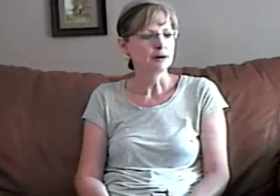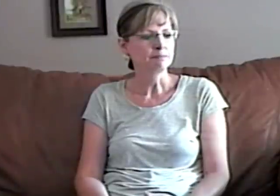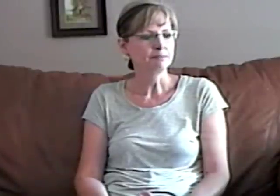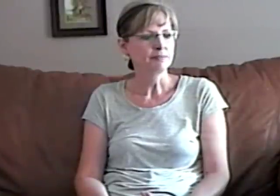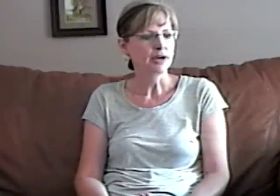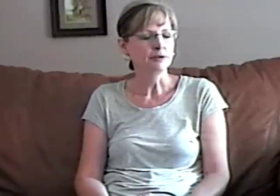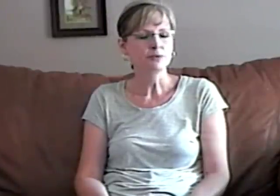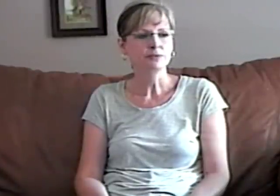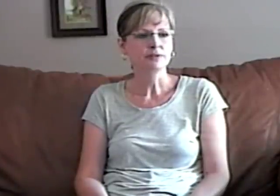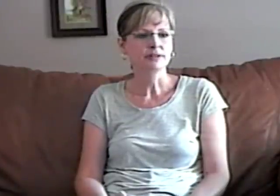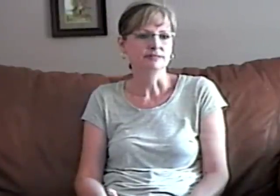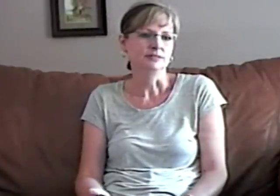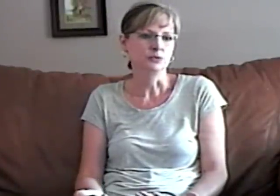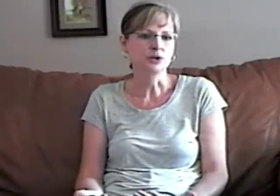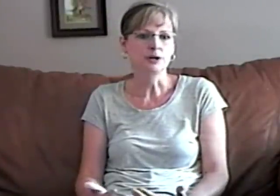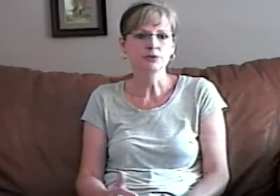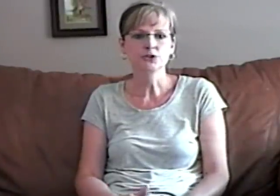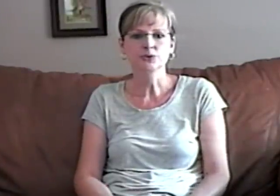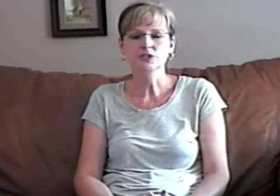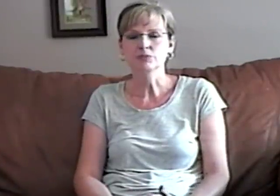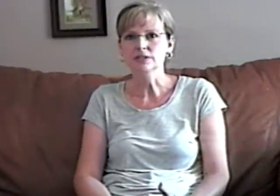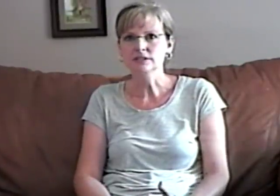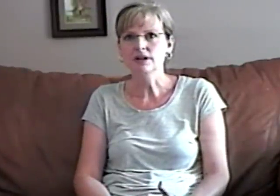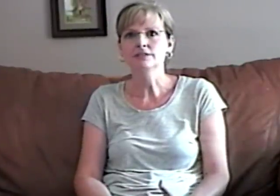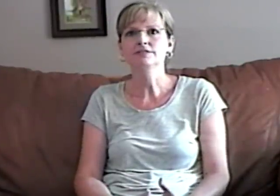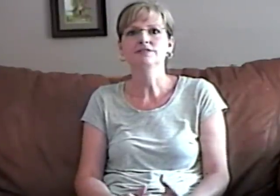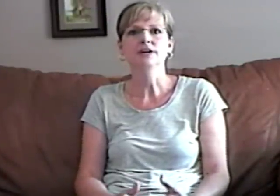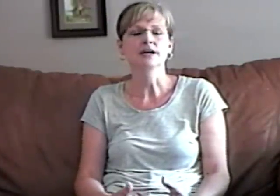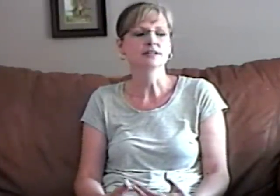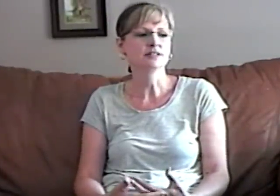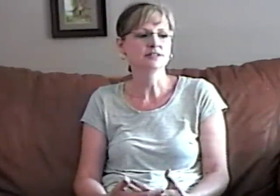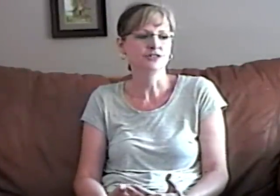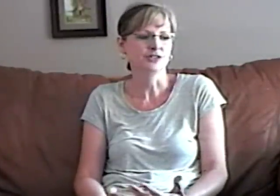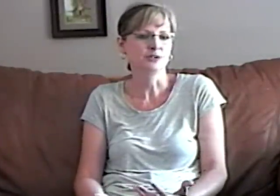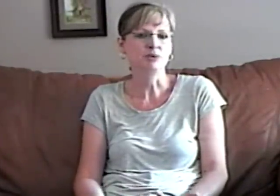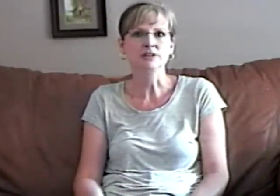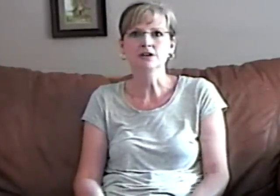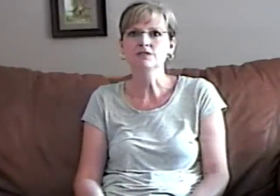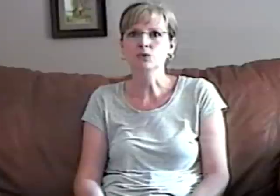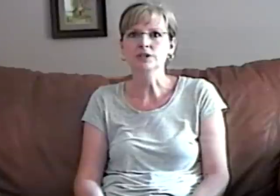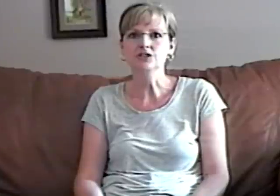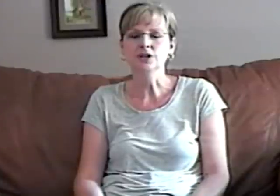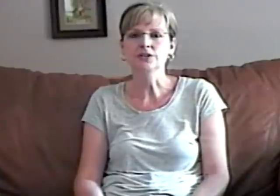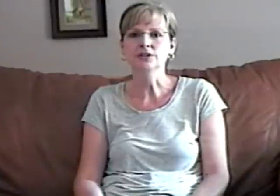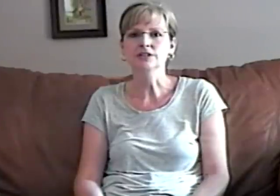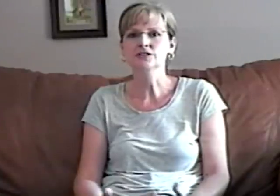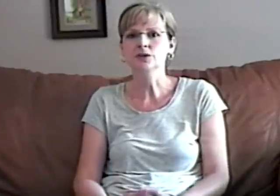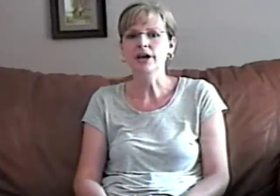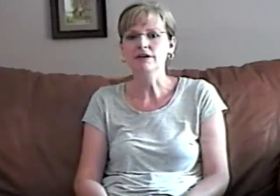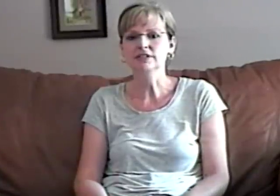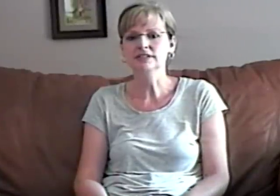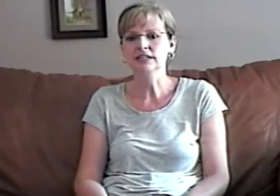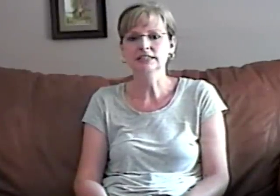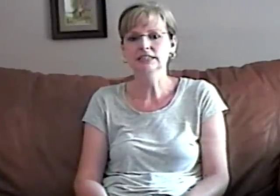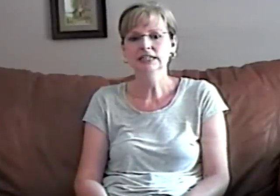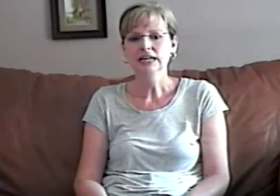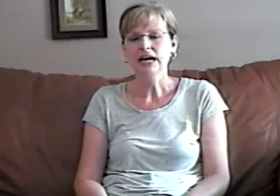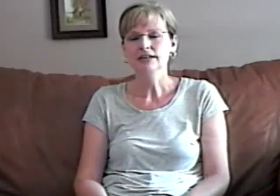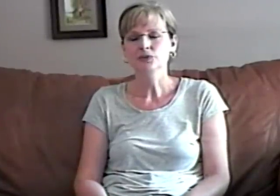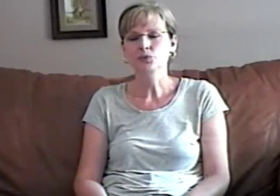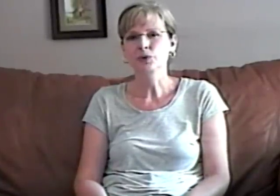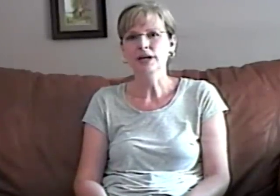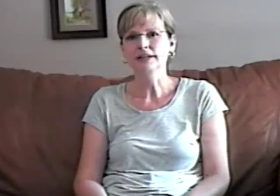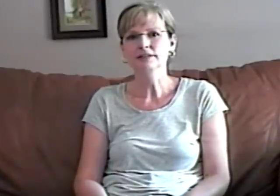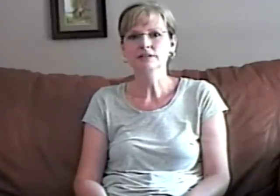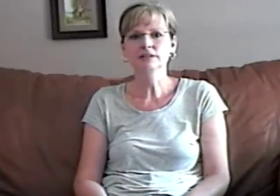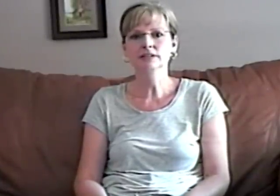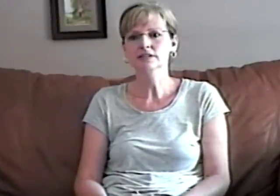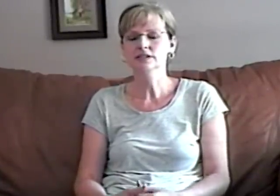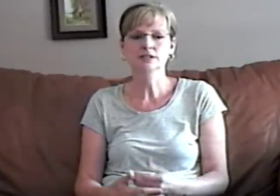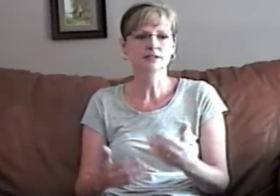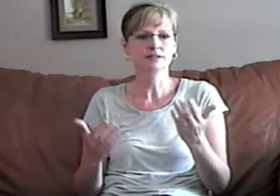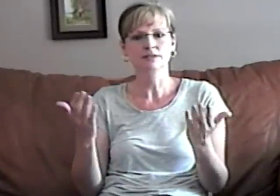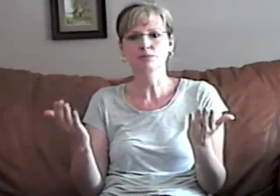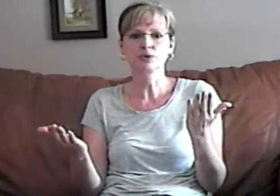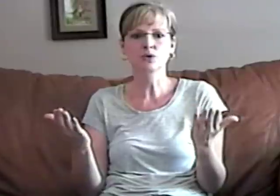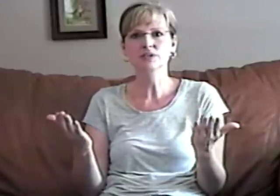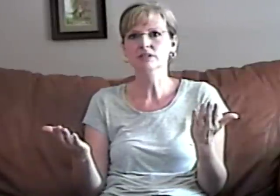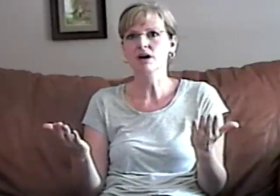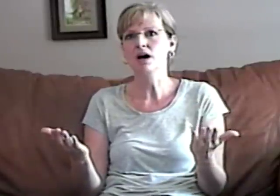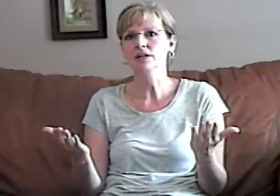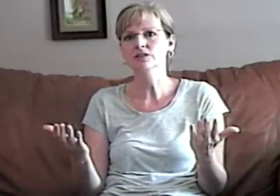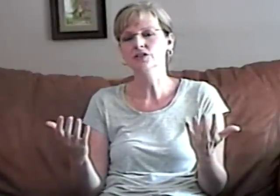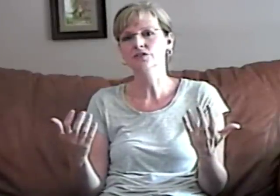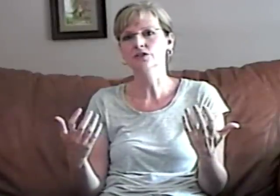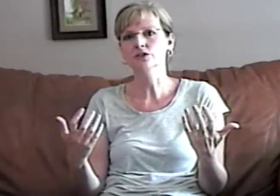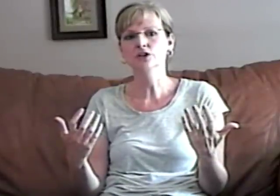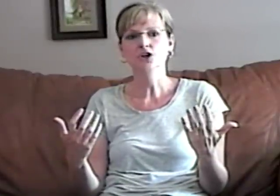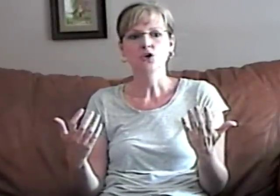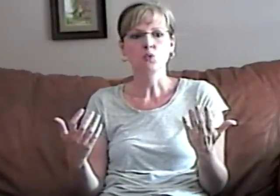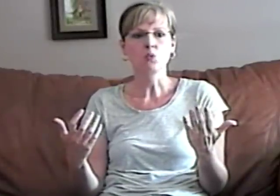We're able to express love and just be there for each other. When I list pros and cons for why you